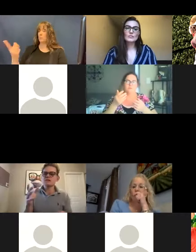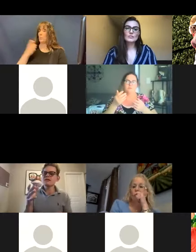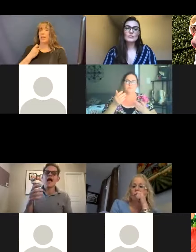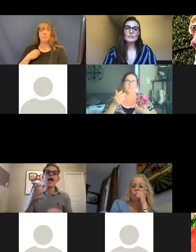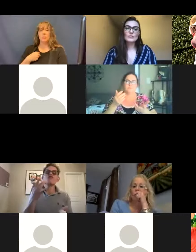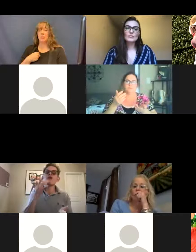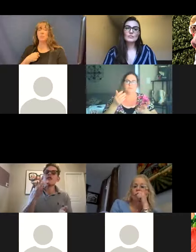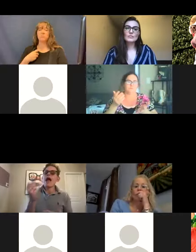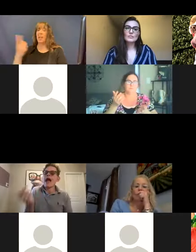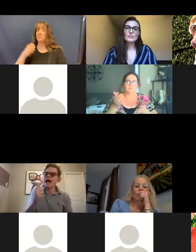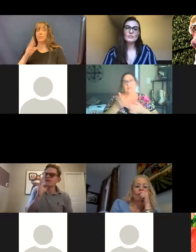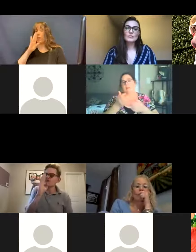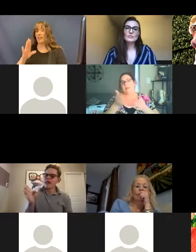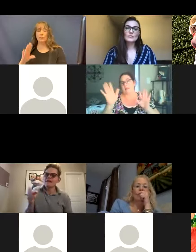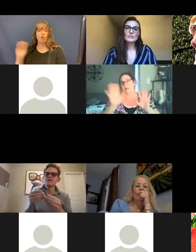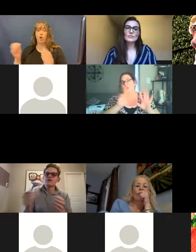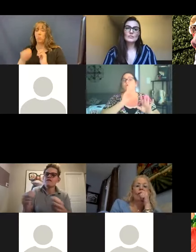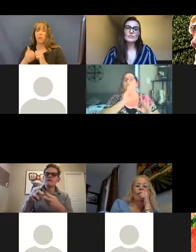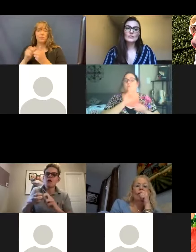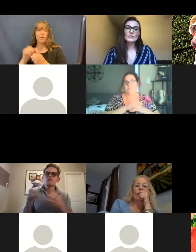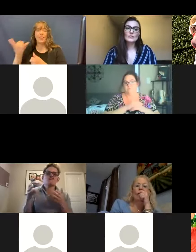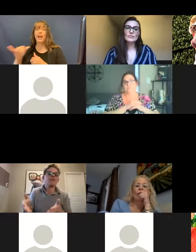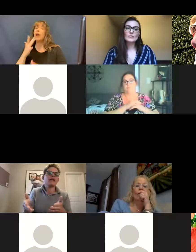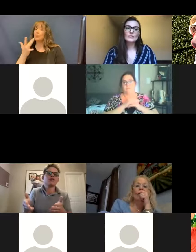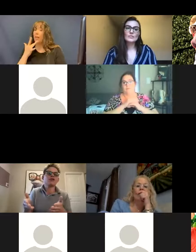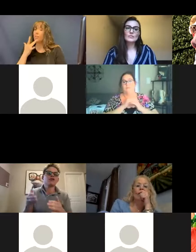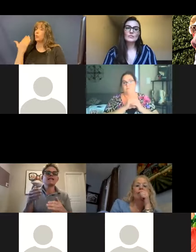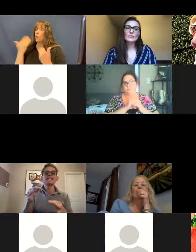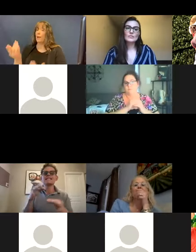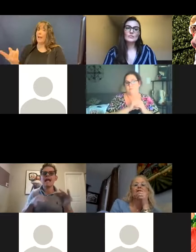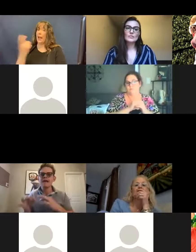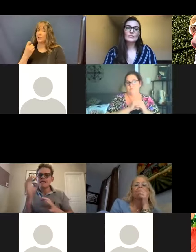can ask me directly. I've not had any of those issues. I'd rather they ask directly and solve that issue right